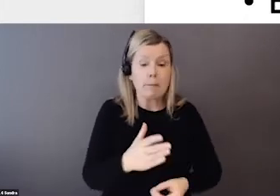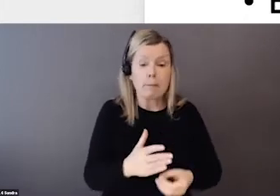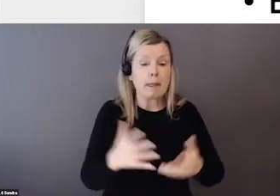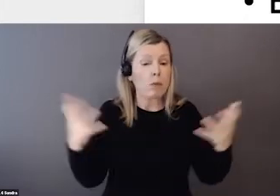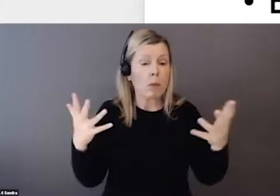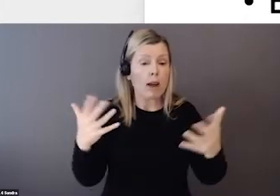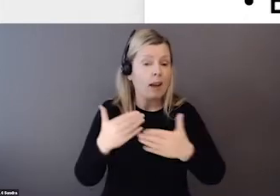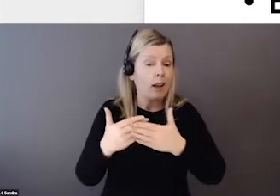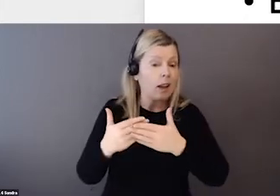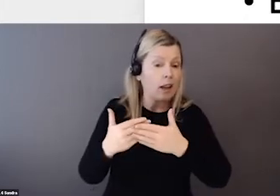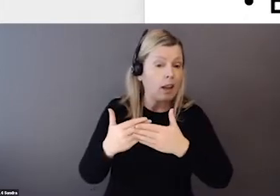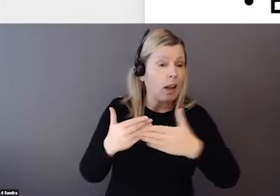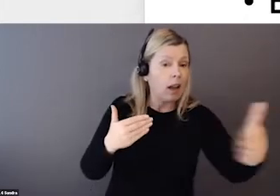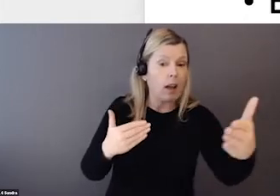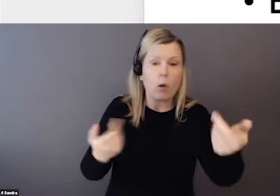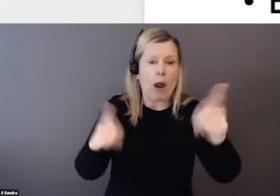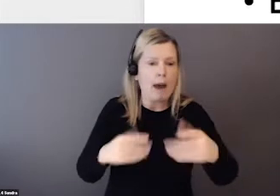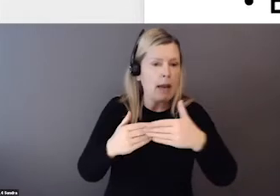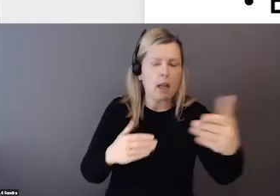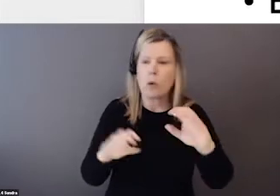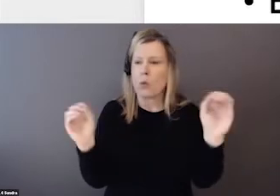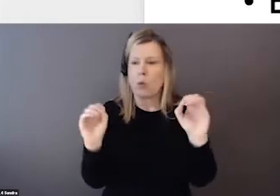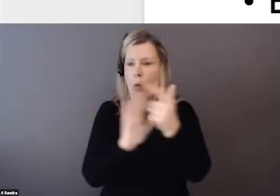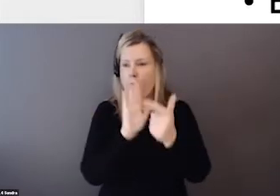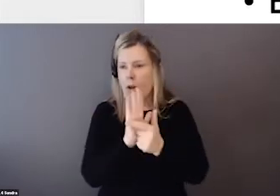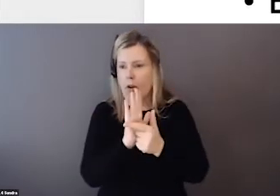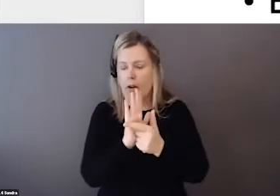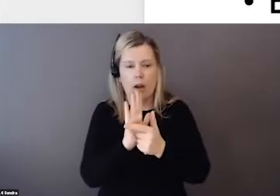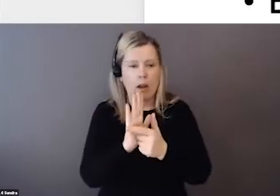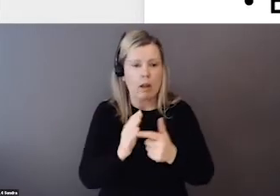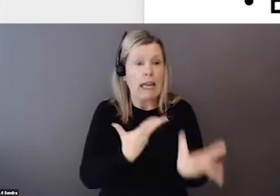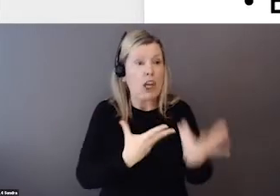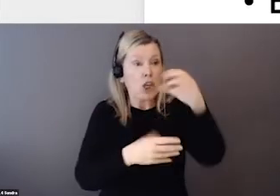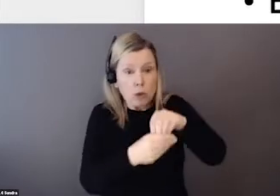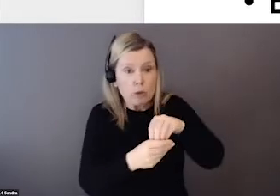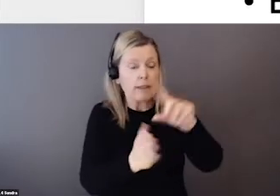These standards do not focus on environmental solutions, or inclusive design approaches or systemic approaches,